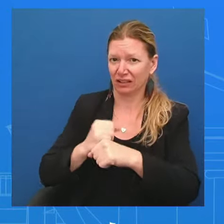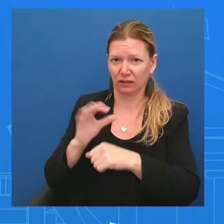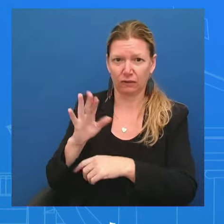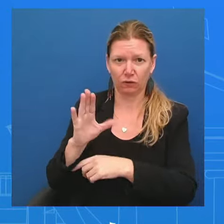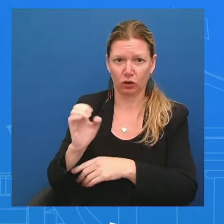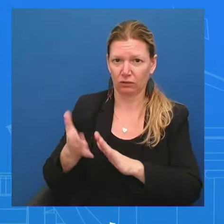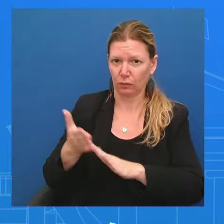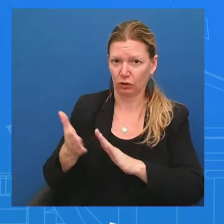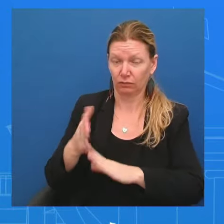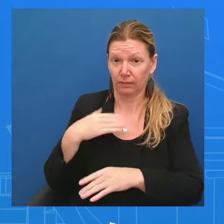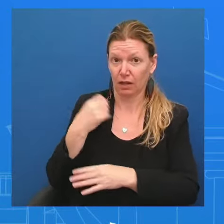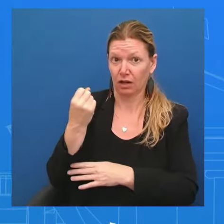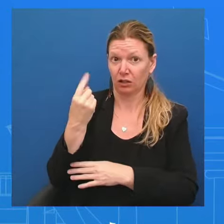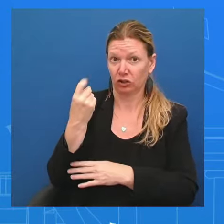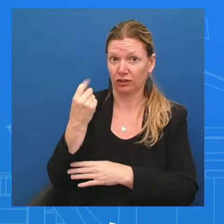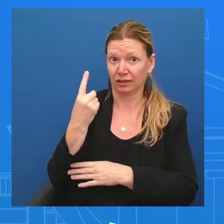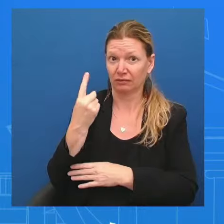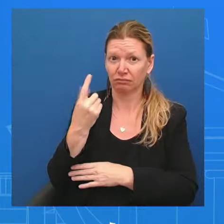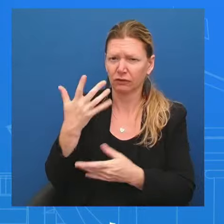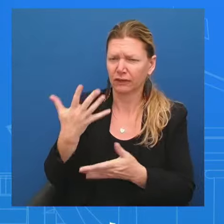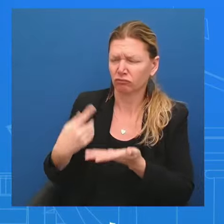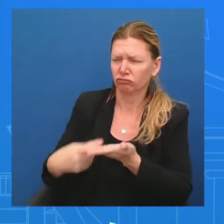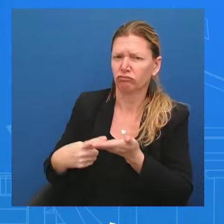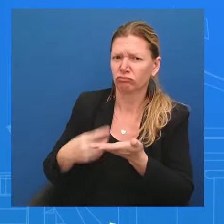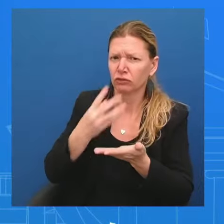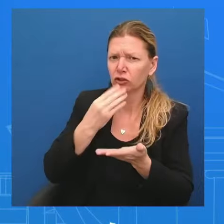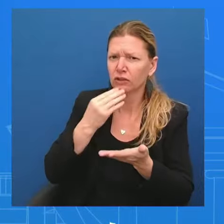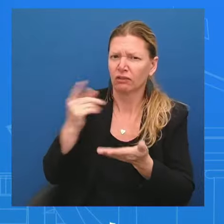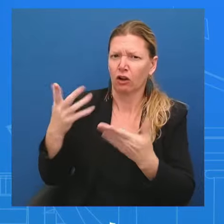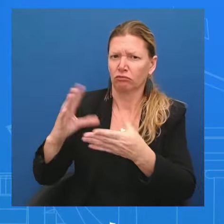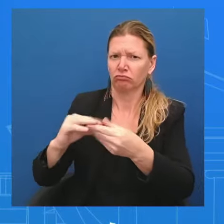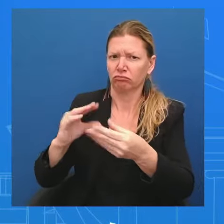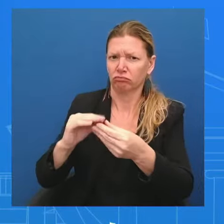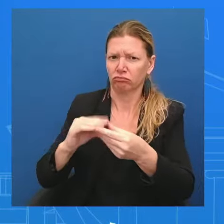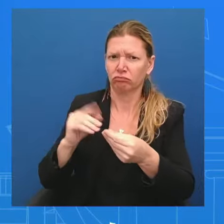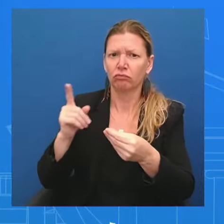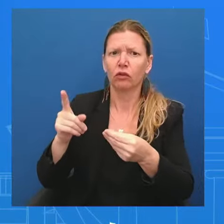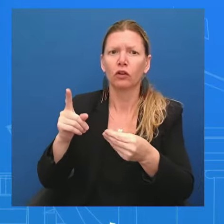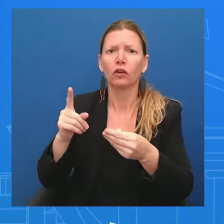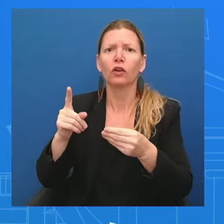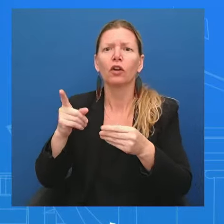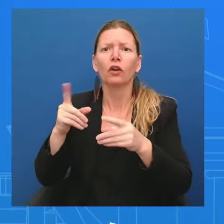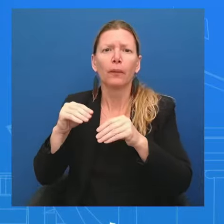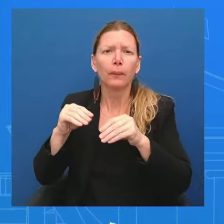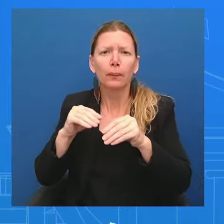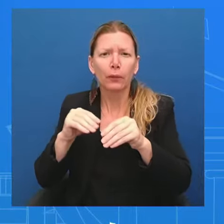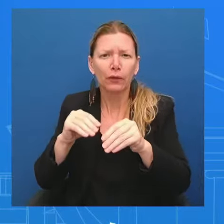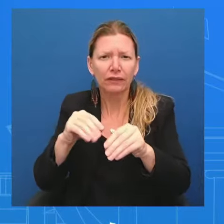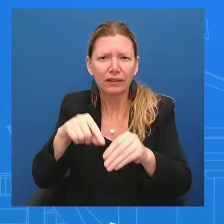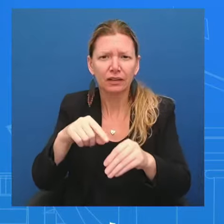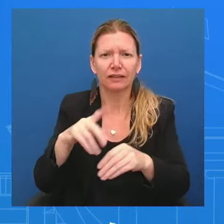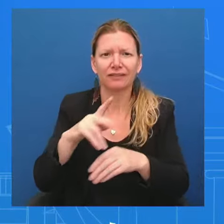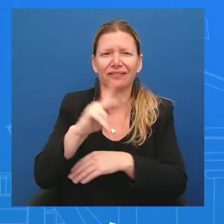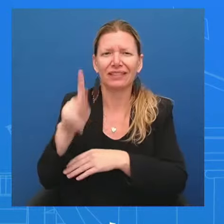called the Philadelphi Corridor, which is on the outskirts of the town, not in the town proper. That's what the Israelis have said.